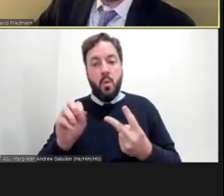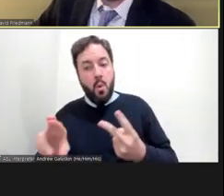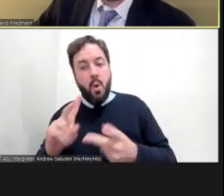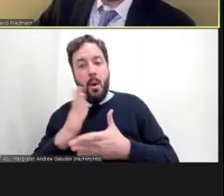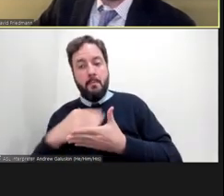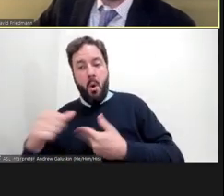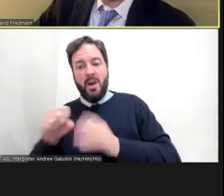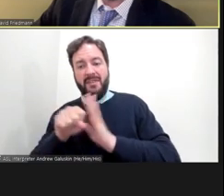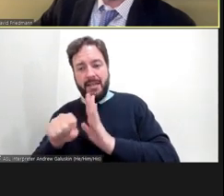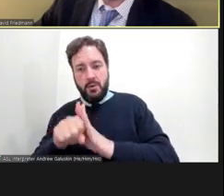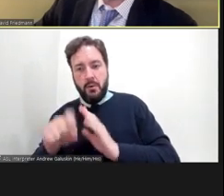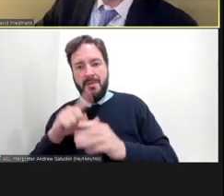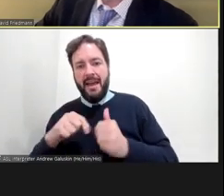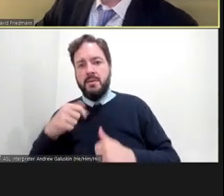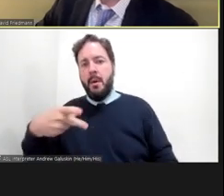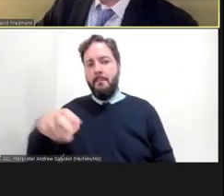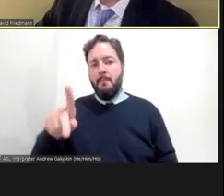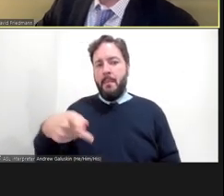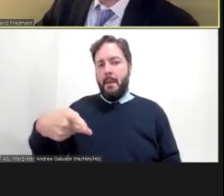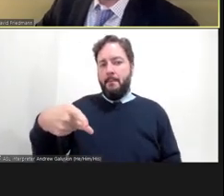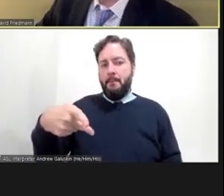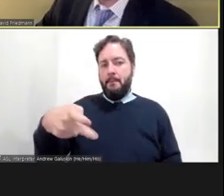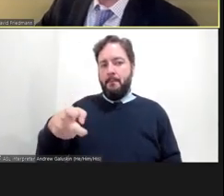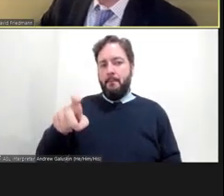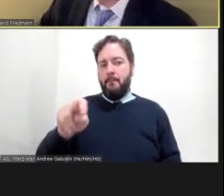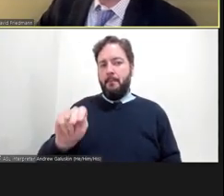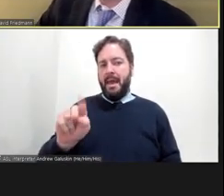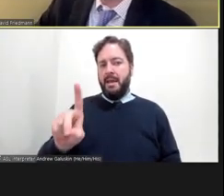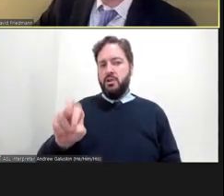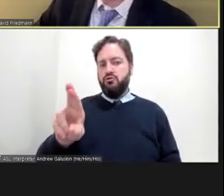We call that Pendred syndrome. And that's actually the most common syndromic cause of